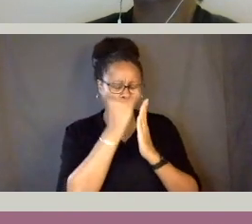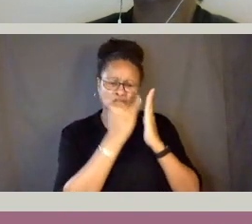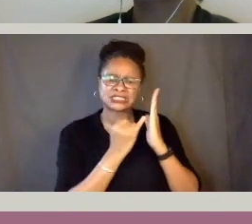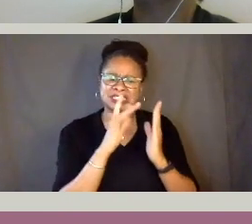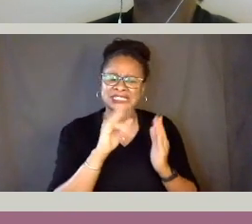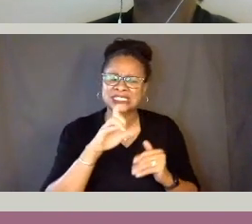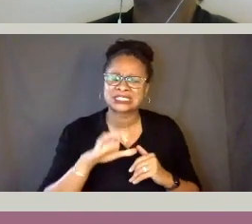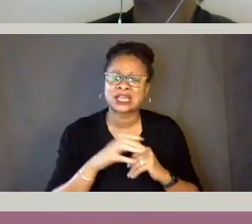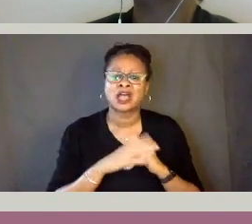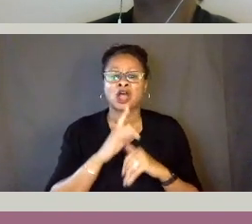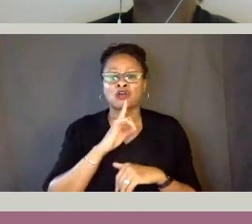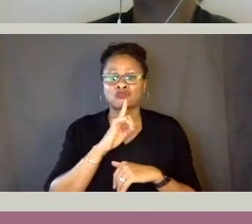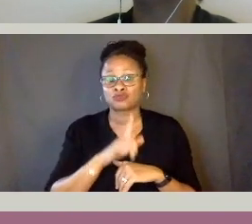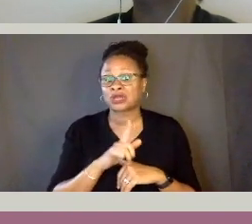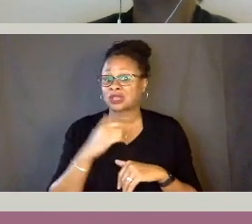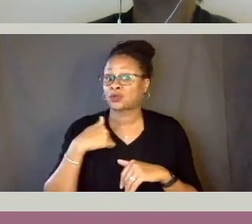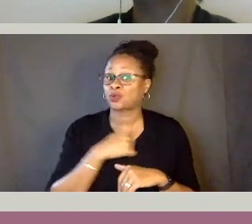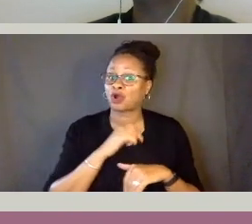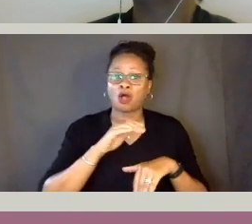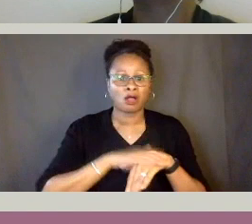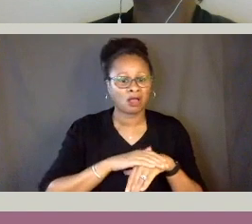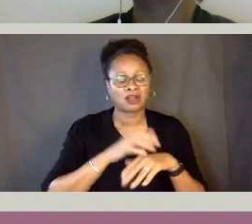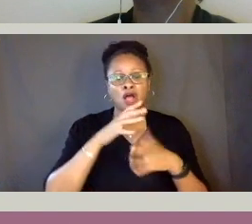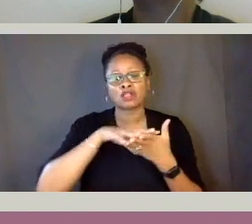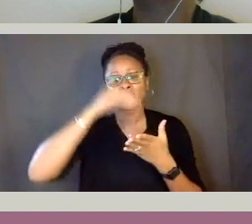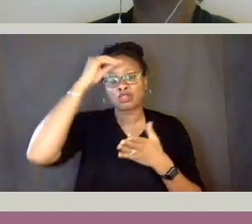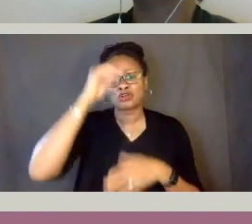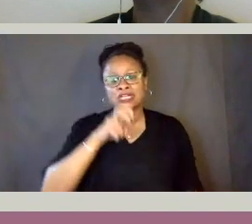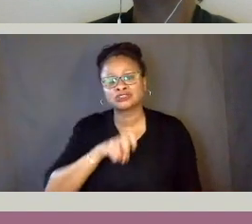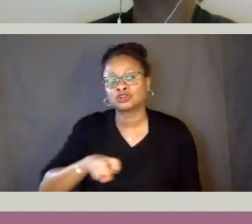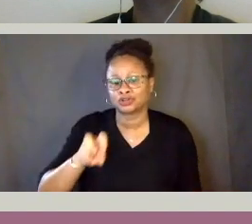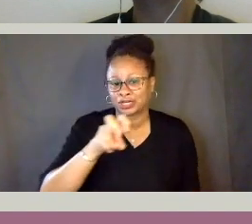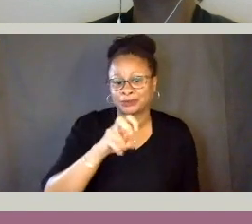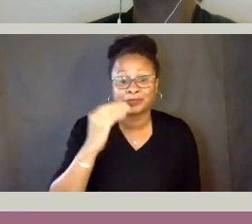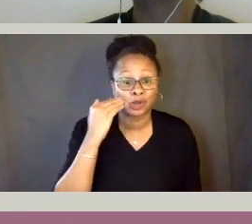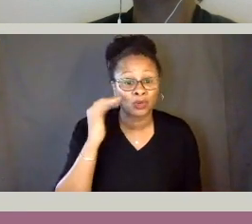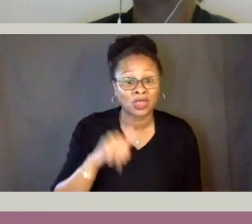and we worked really hard to do that, we are all on a learning journey.